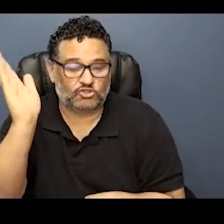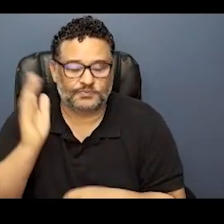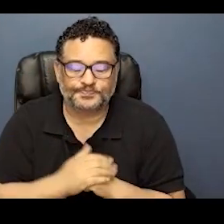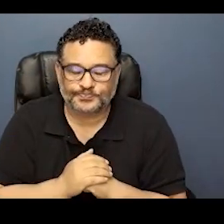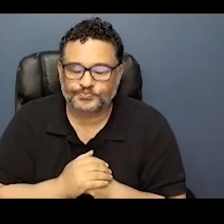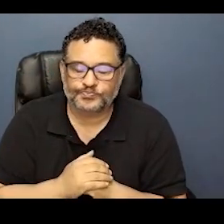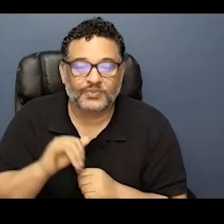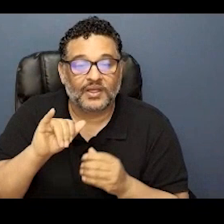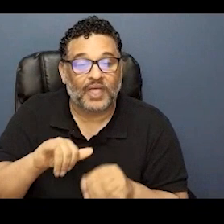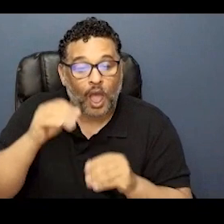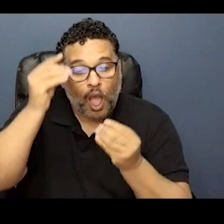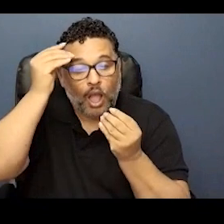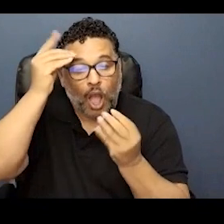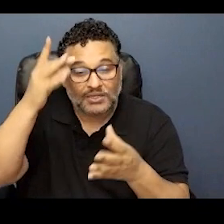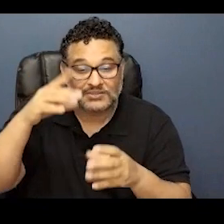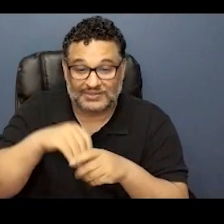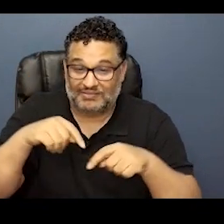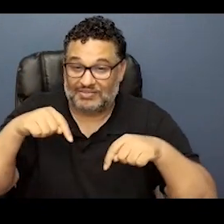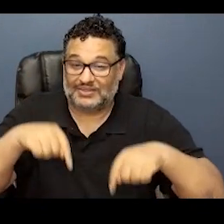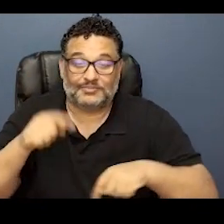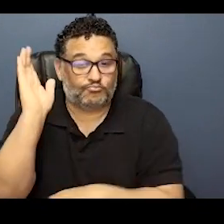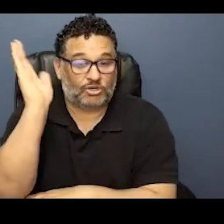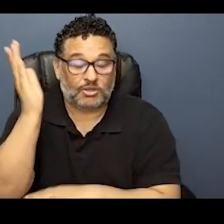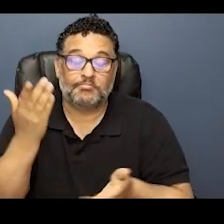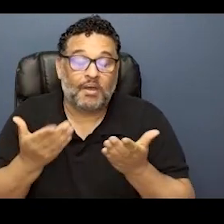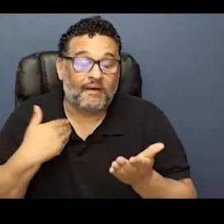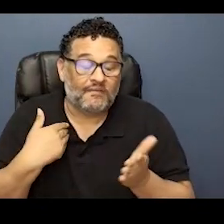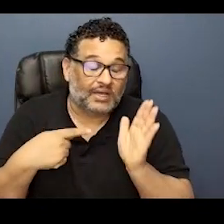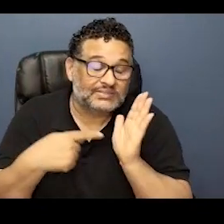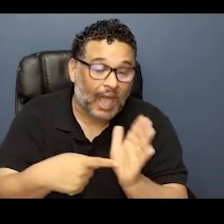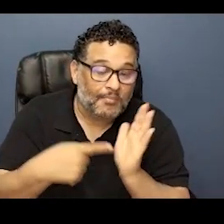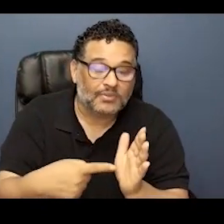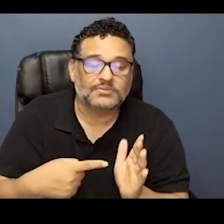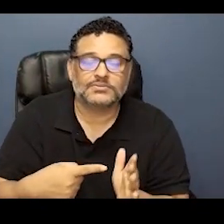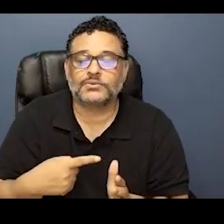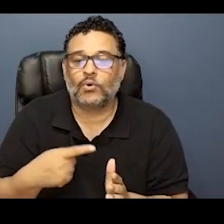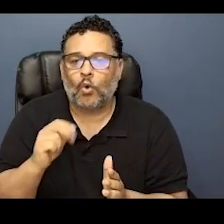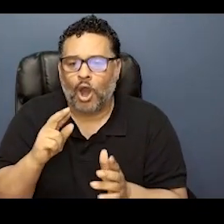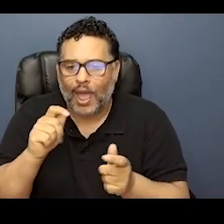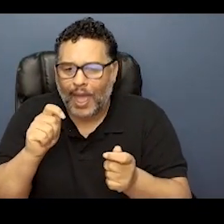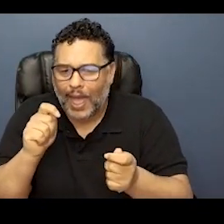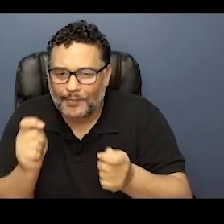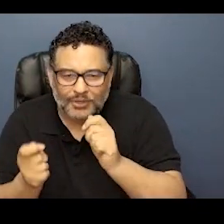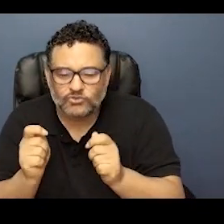The contents of this presentation may contain examples of, adaptations of,